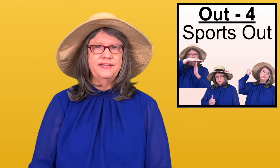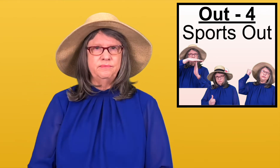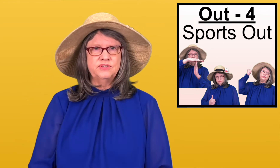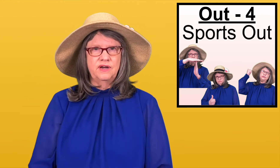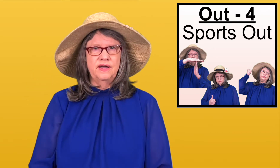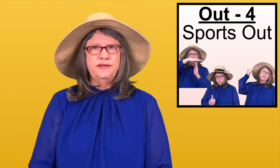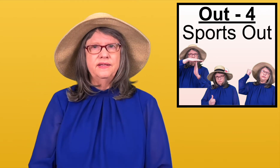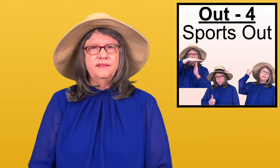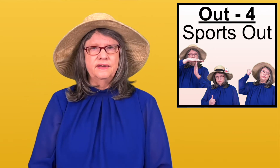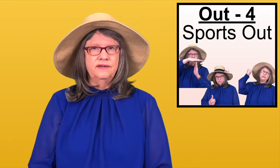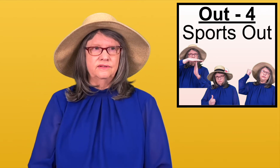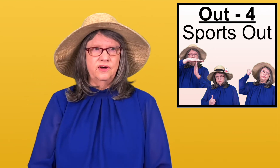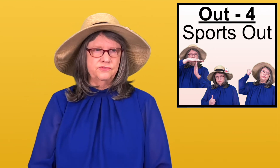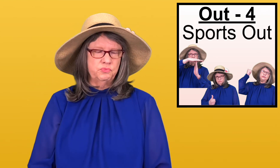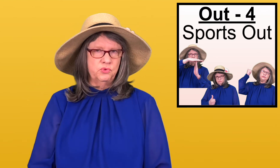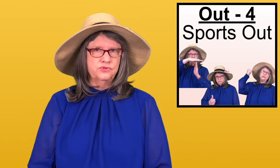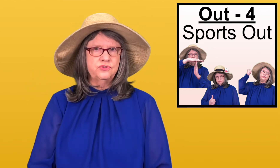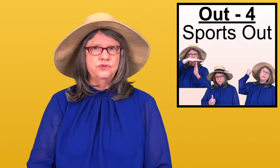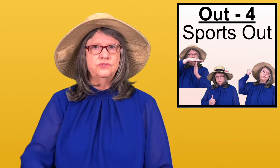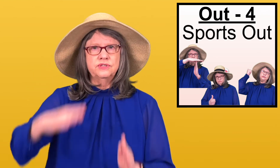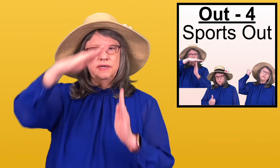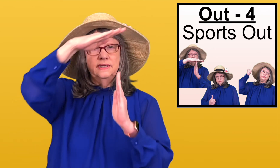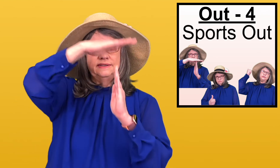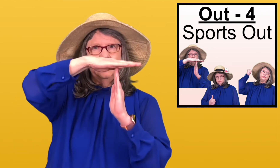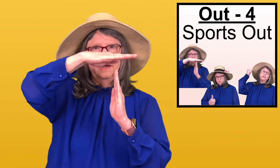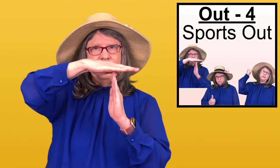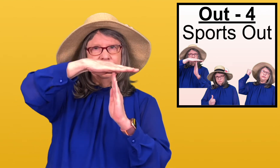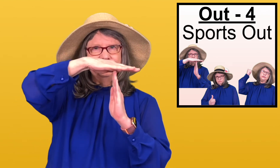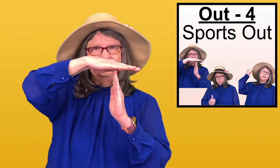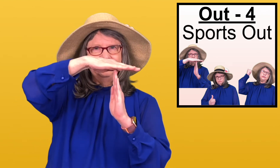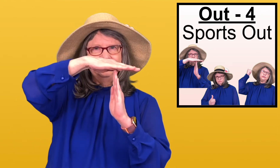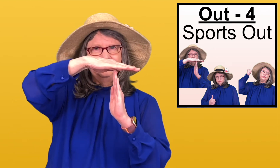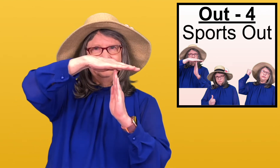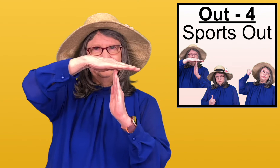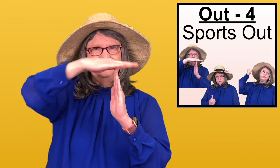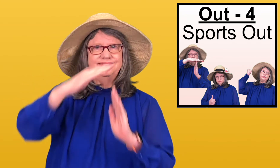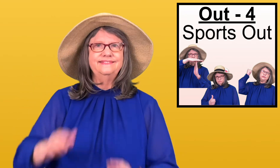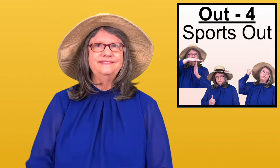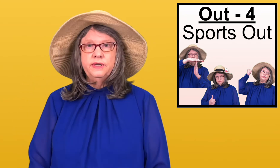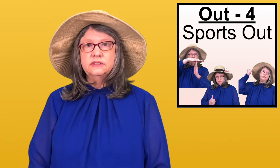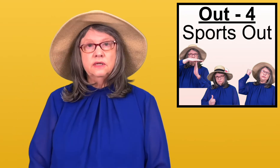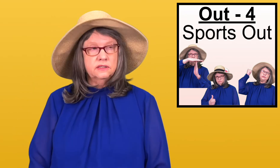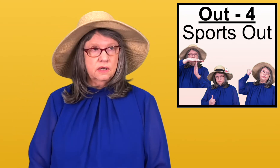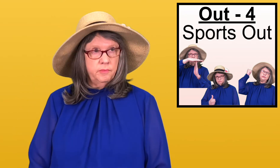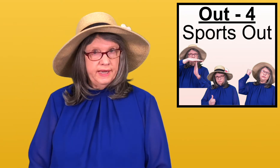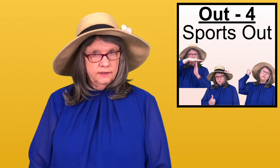same sign that a lot of sports use. TIME-OUT. When it's not TIME-OUT